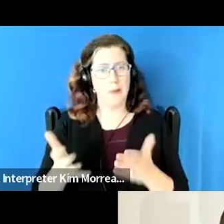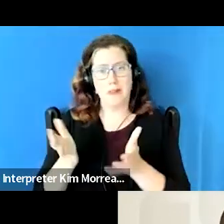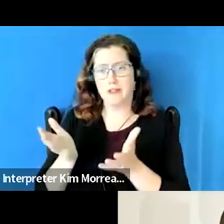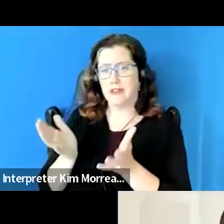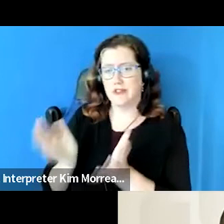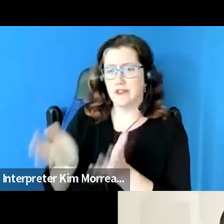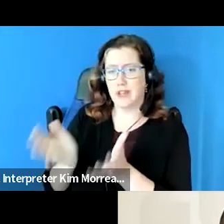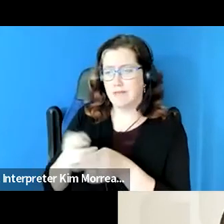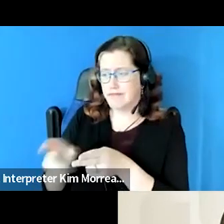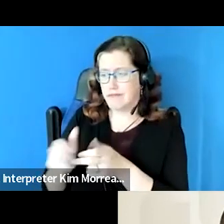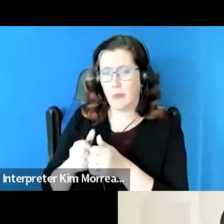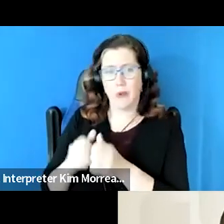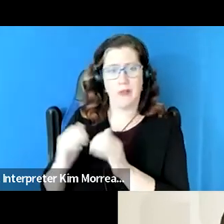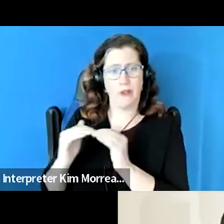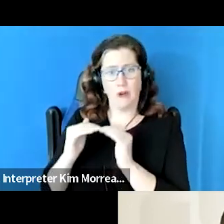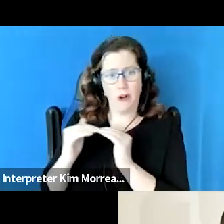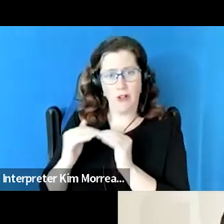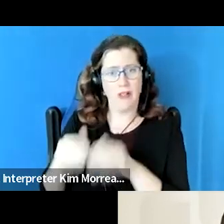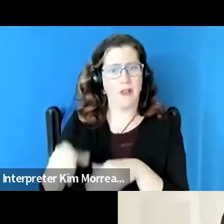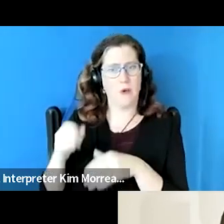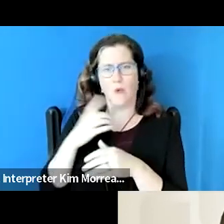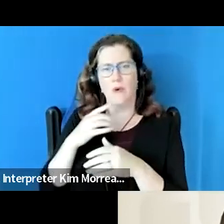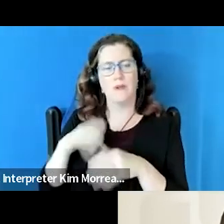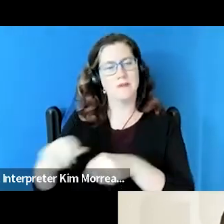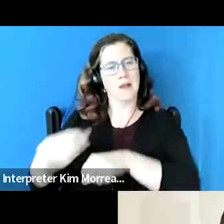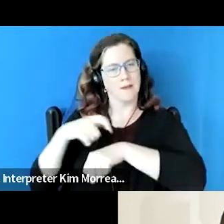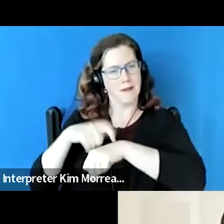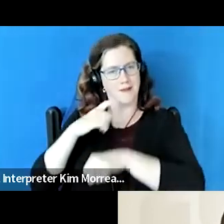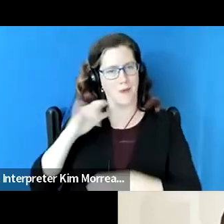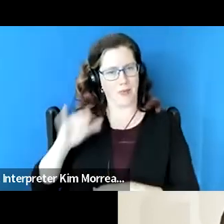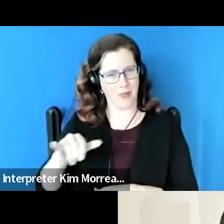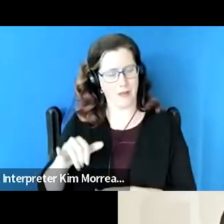or to facilitate time for that? One particular organization, I'm thinking of